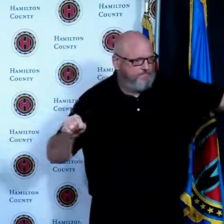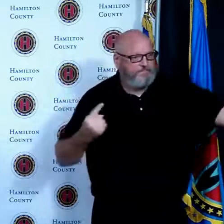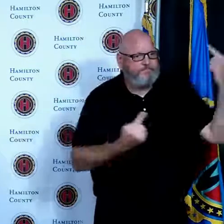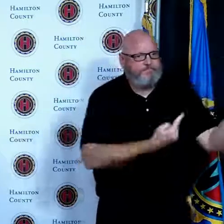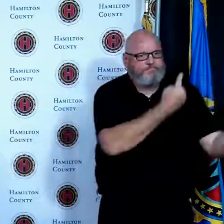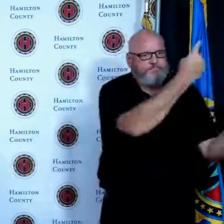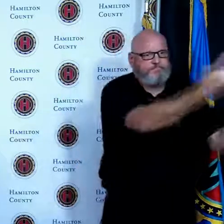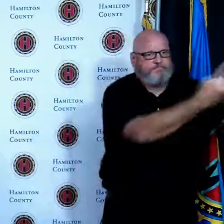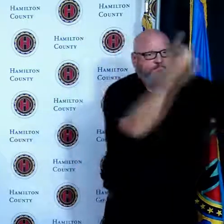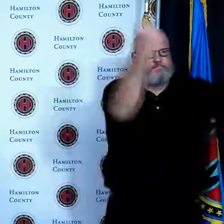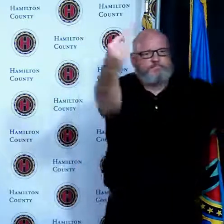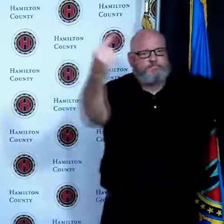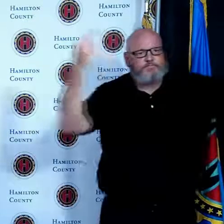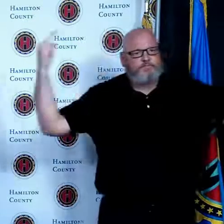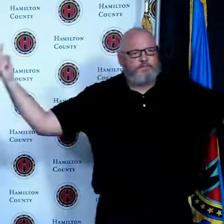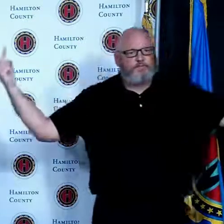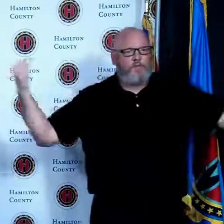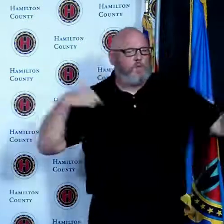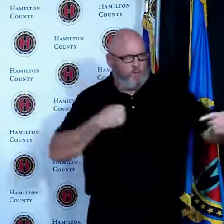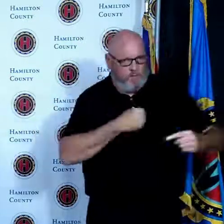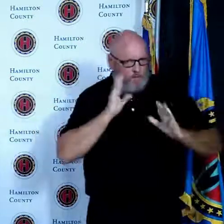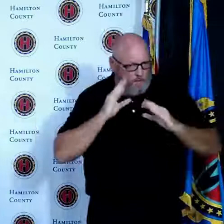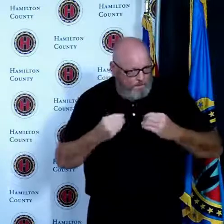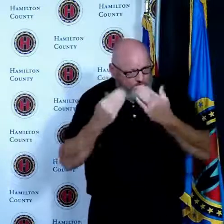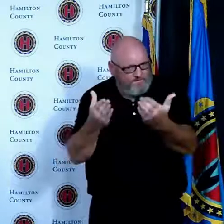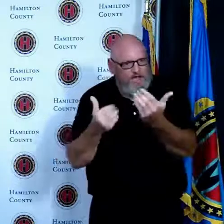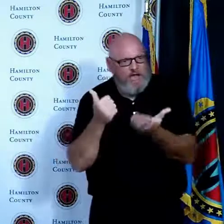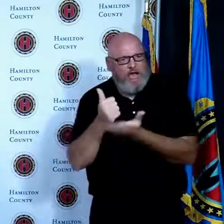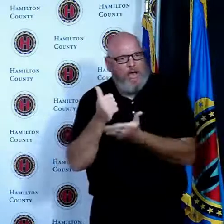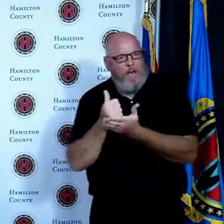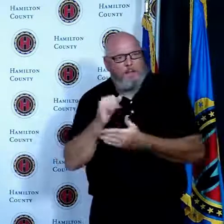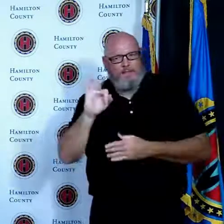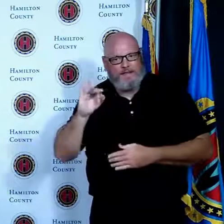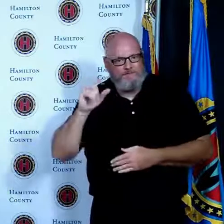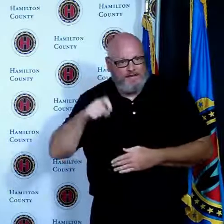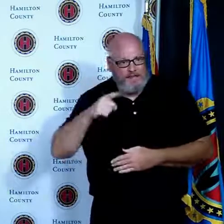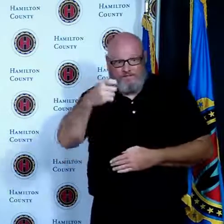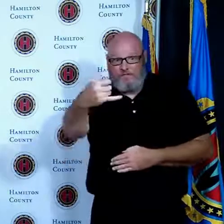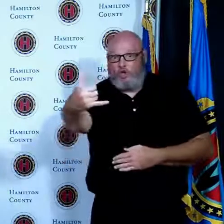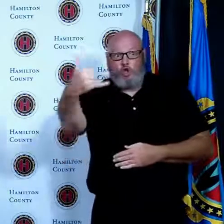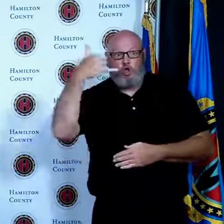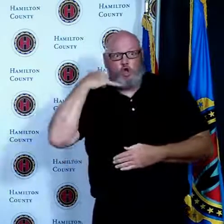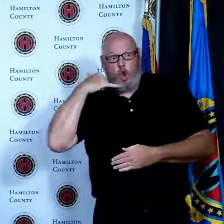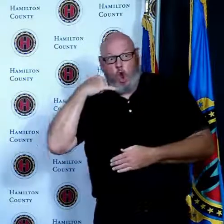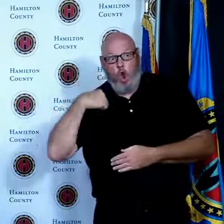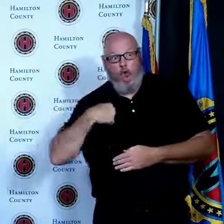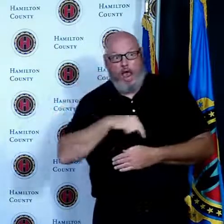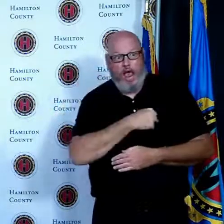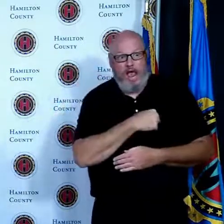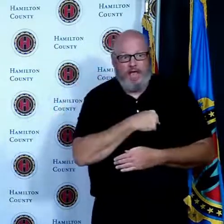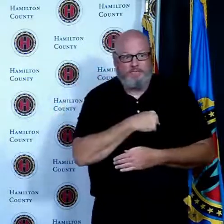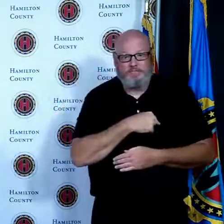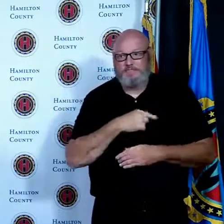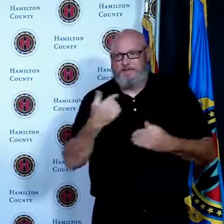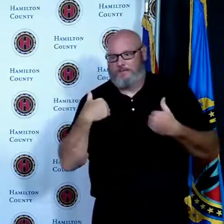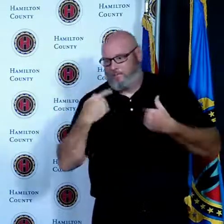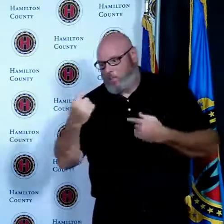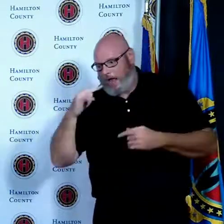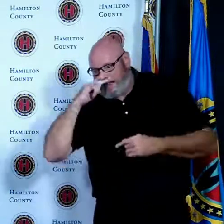on if that child should be isolated if that child has Covid potentially what they need to do and to make sure that they're doing the best they can to